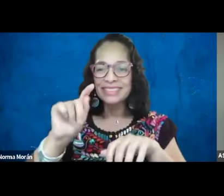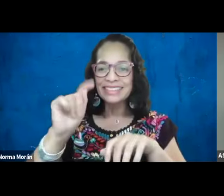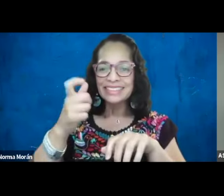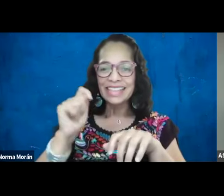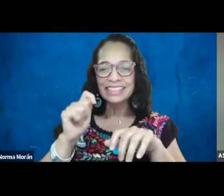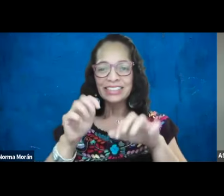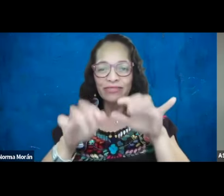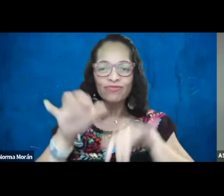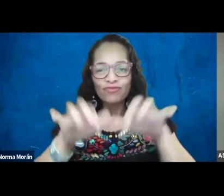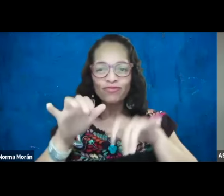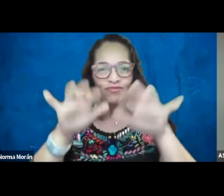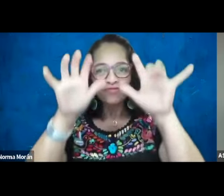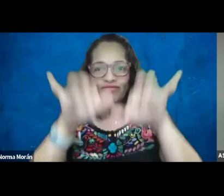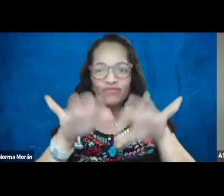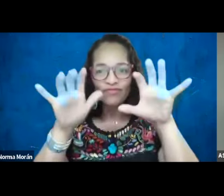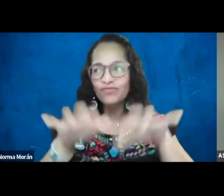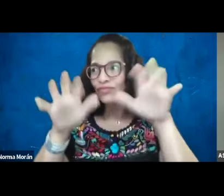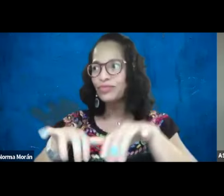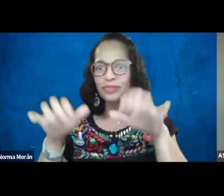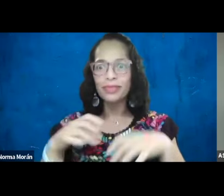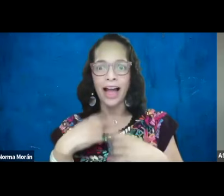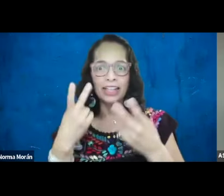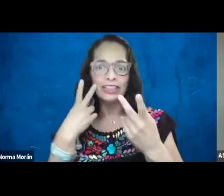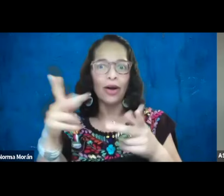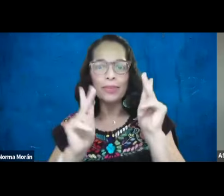and aim chats to be able to talk with each other